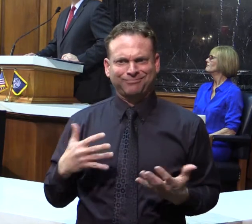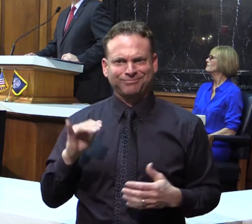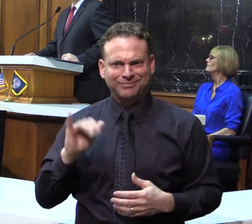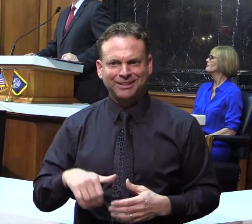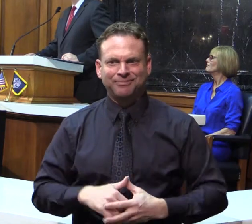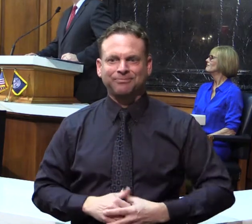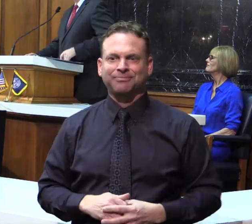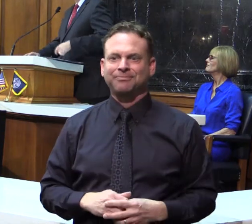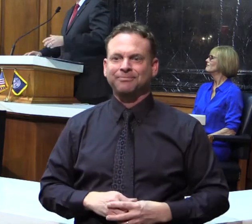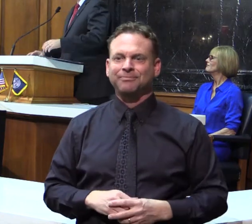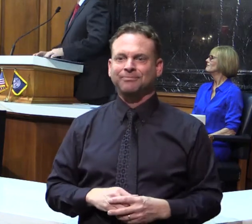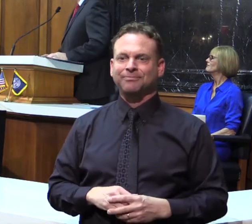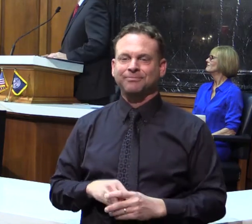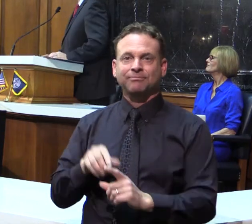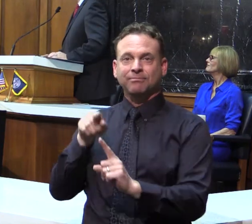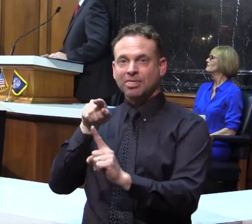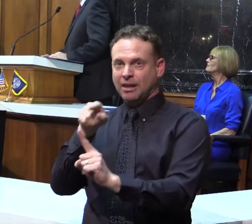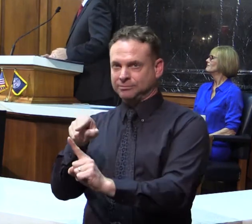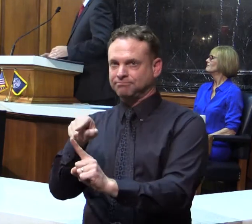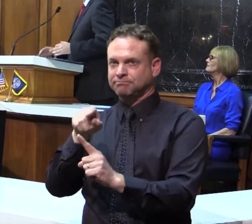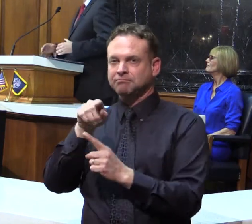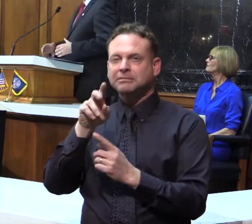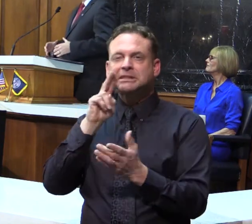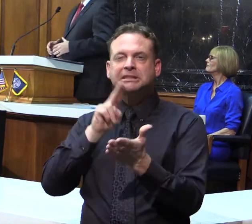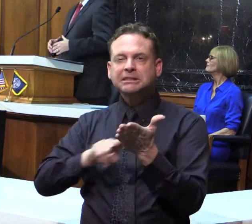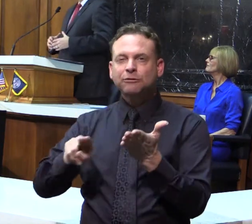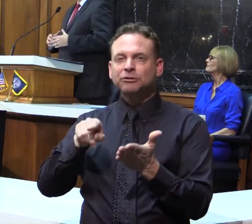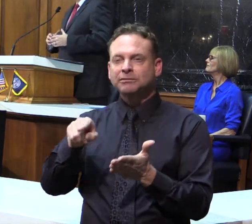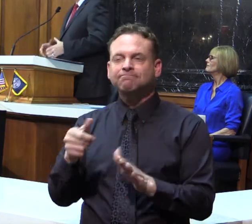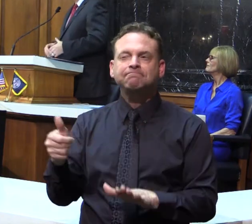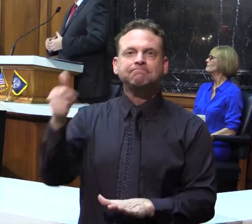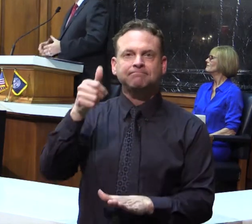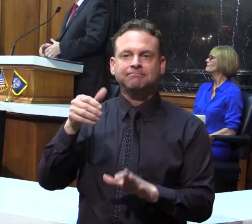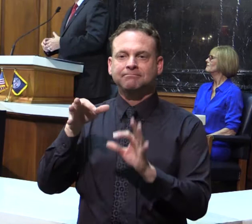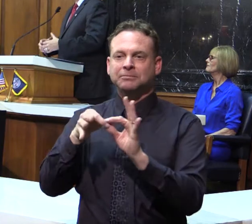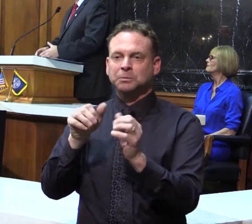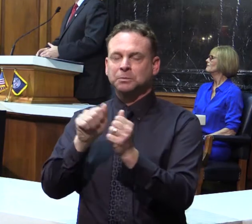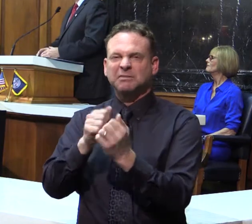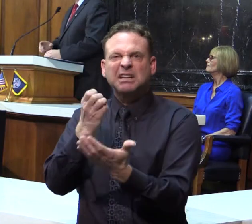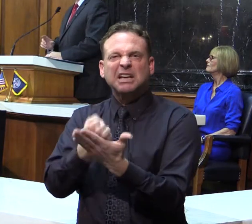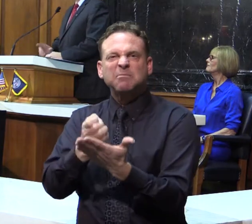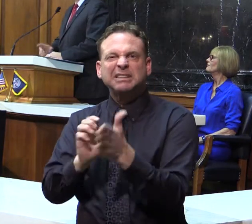good people at the Indiana Economic Development Corporation... to do it again this year!